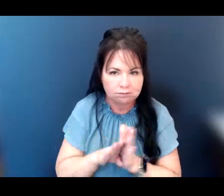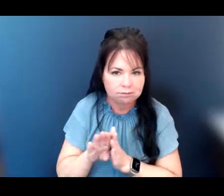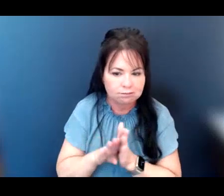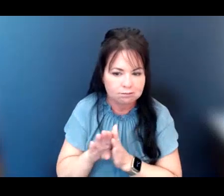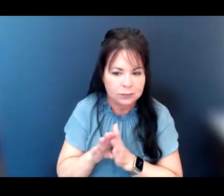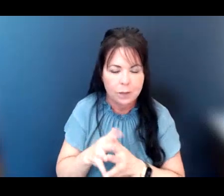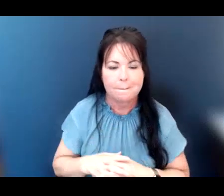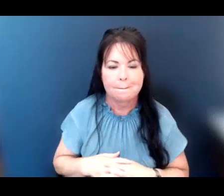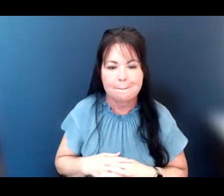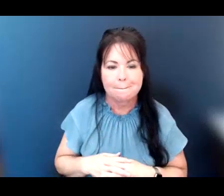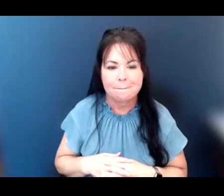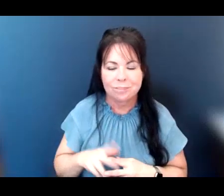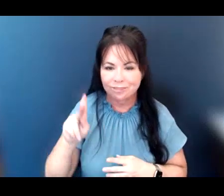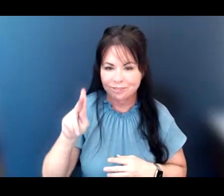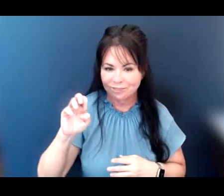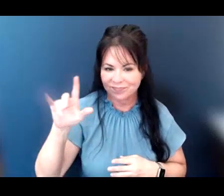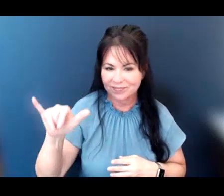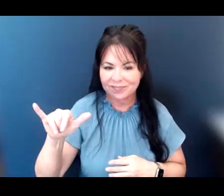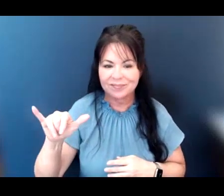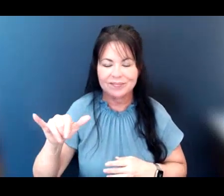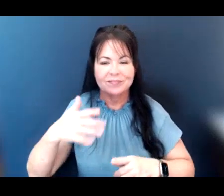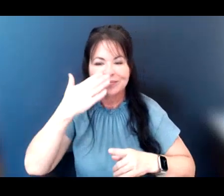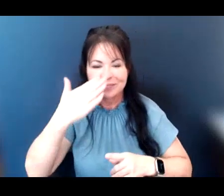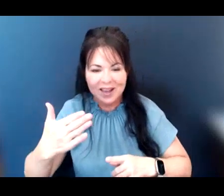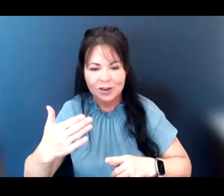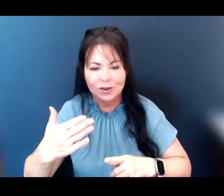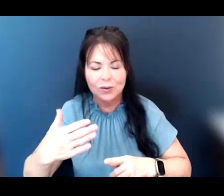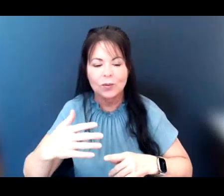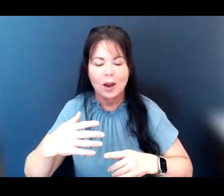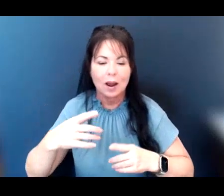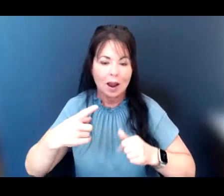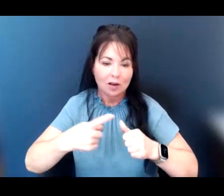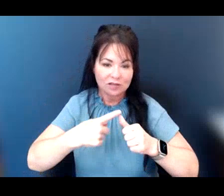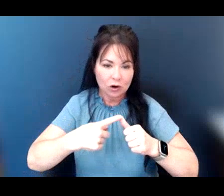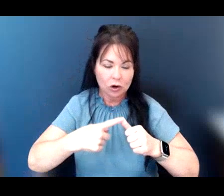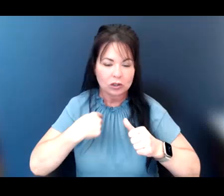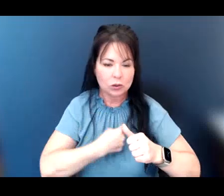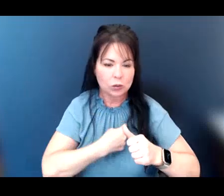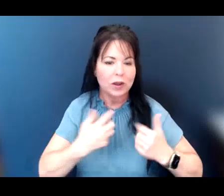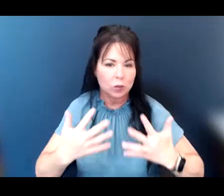is some of the components of WCAG. WCAG are the guidelines, the Web Content